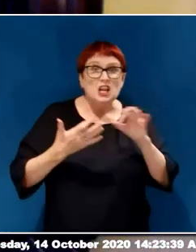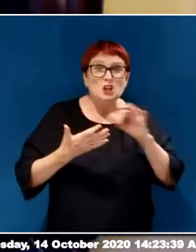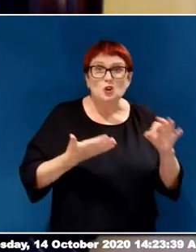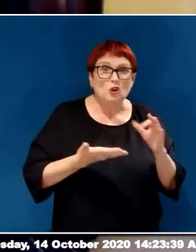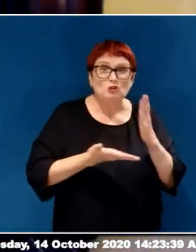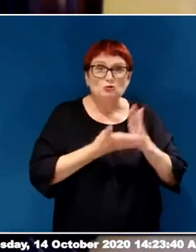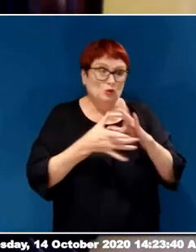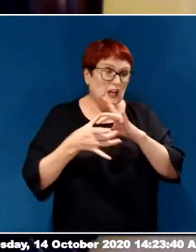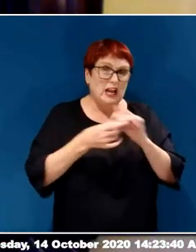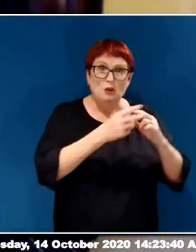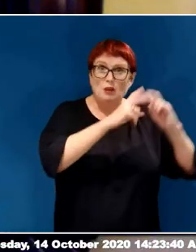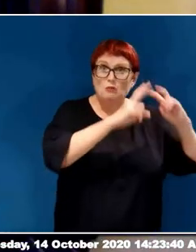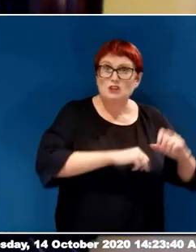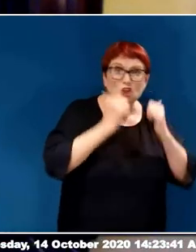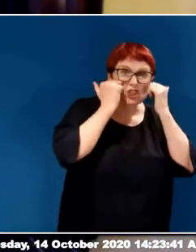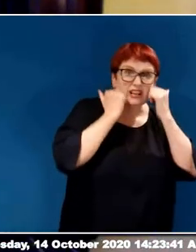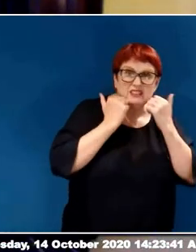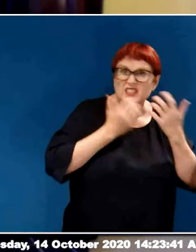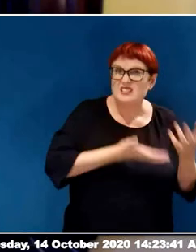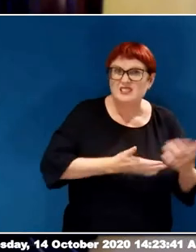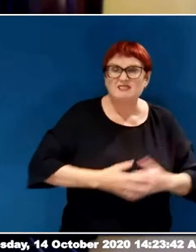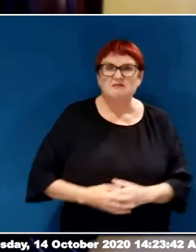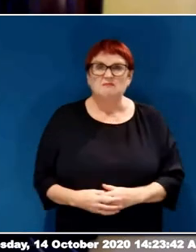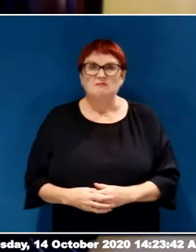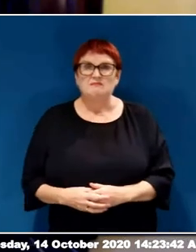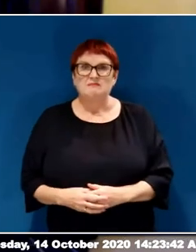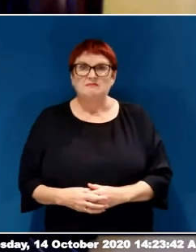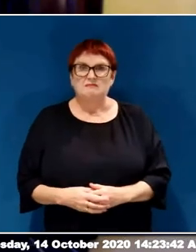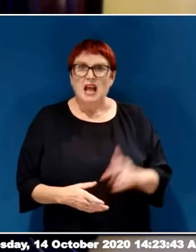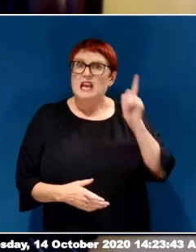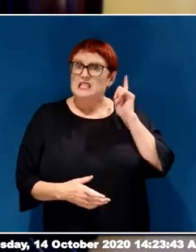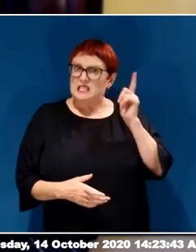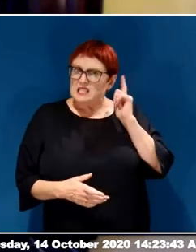taxpayer funds to undertake this professional learning, and research